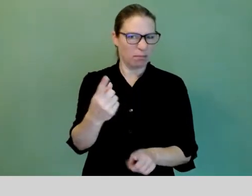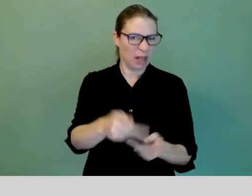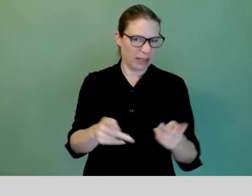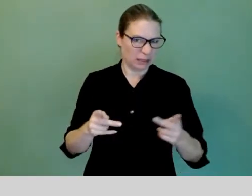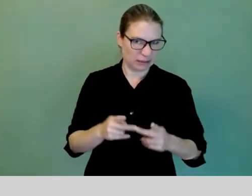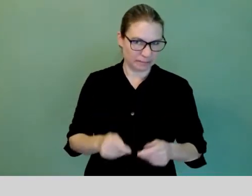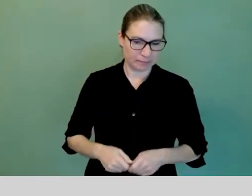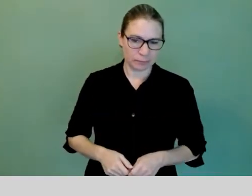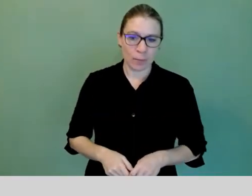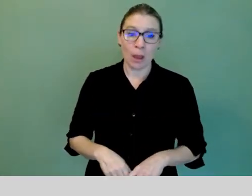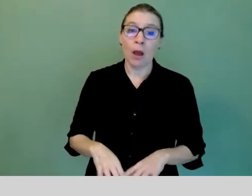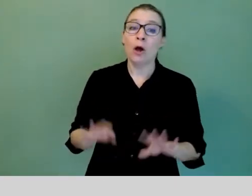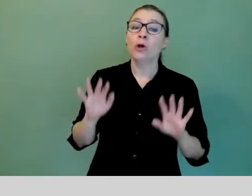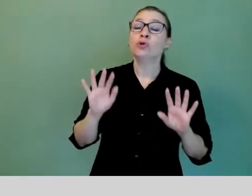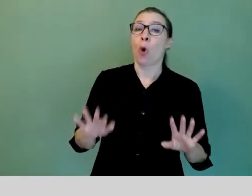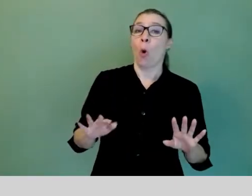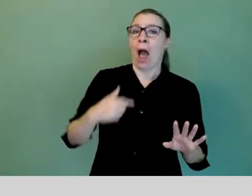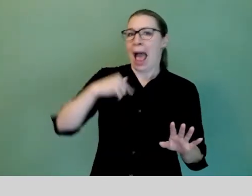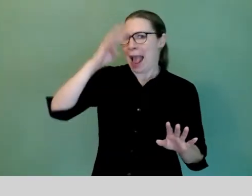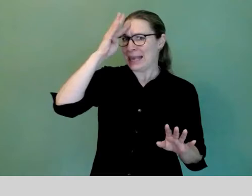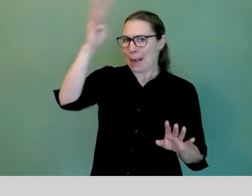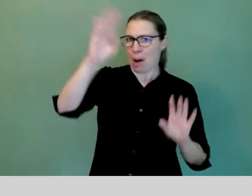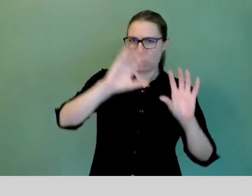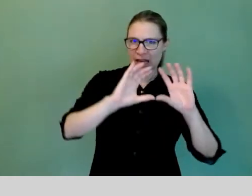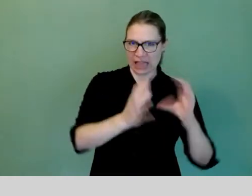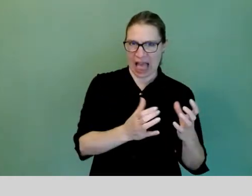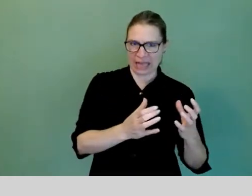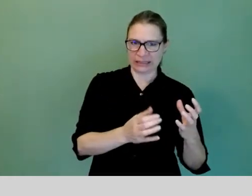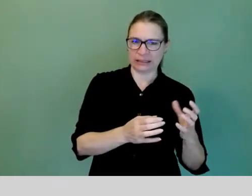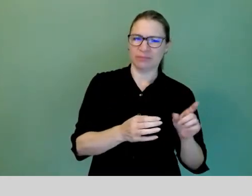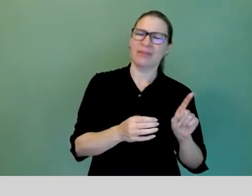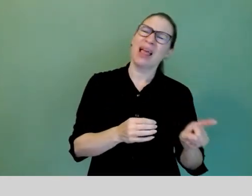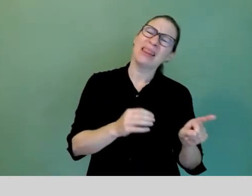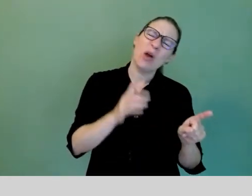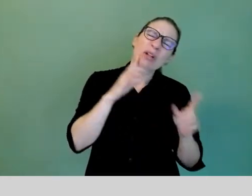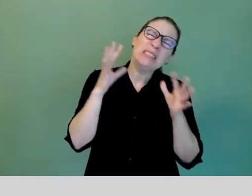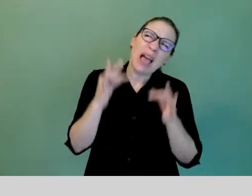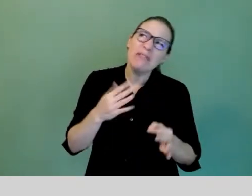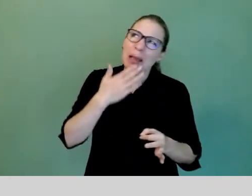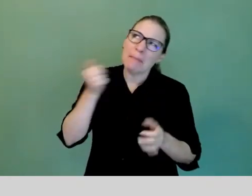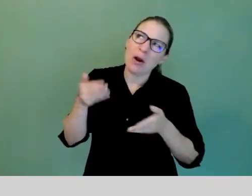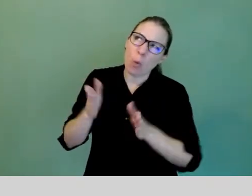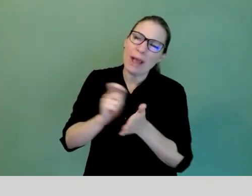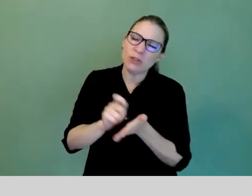So here's the class I came up with. There are definitely better ways to write this and the real version is a bit longer,